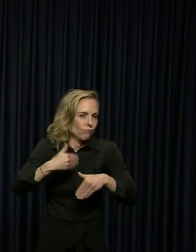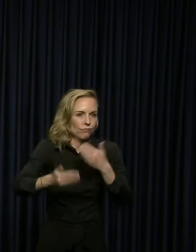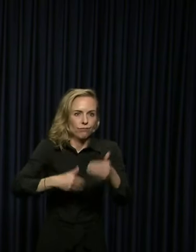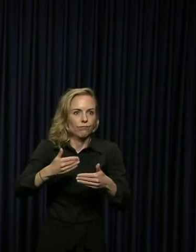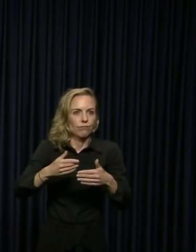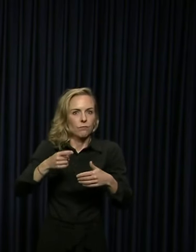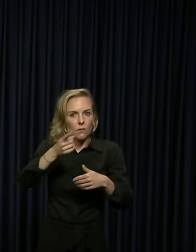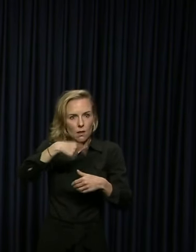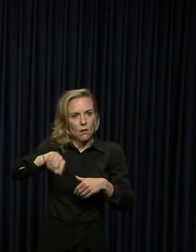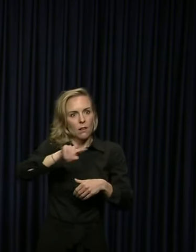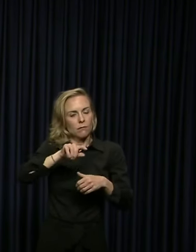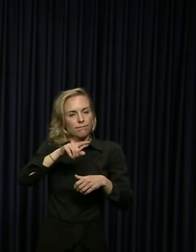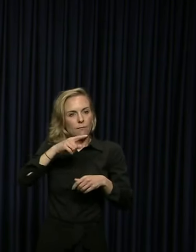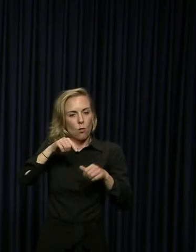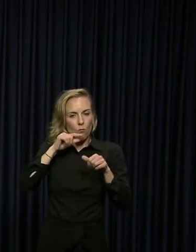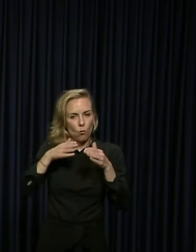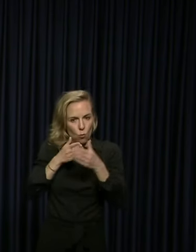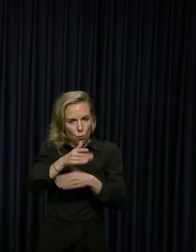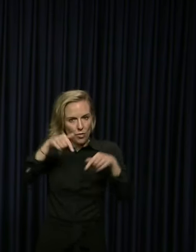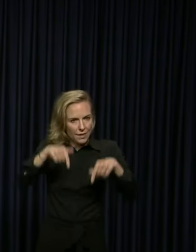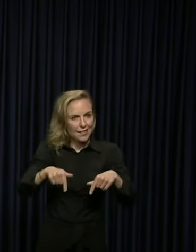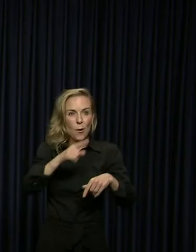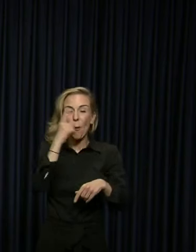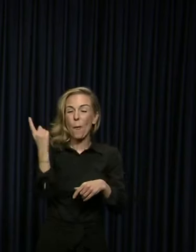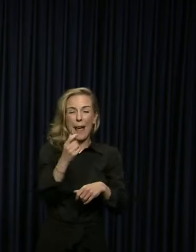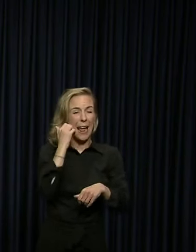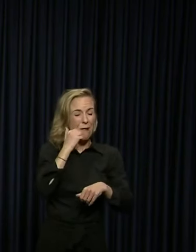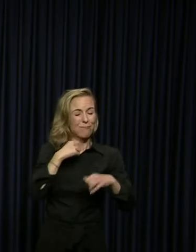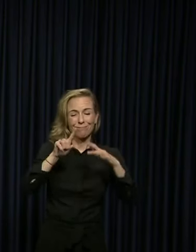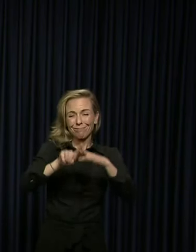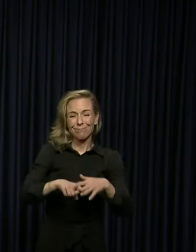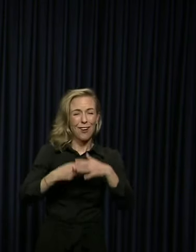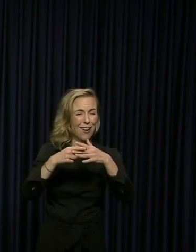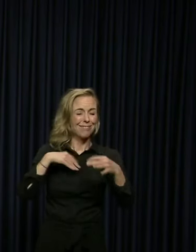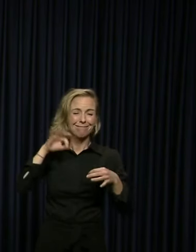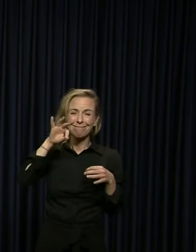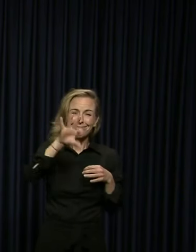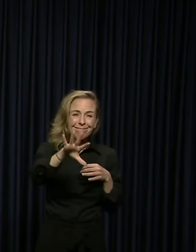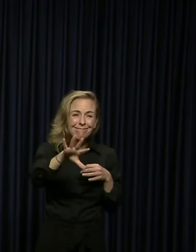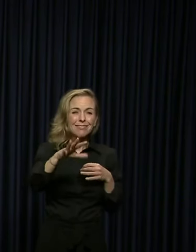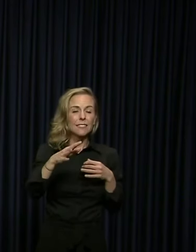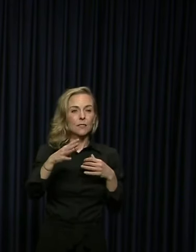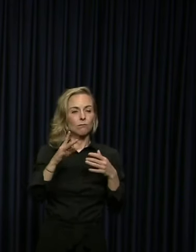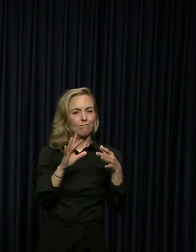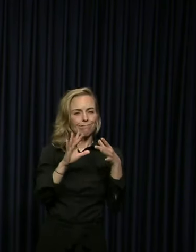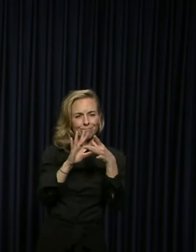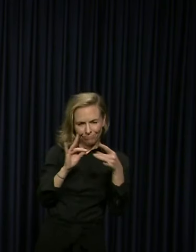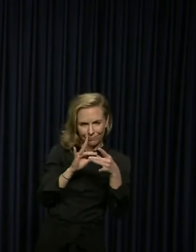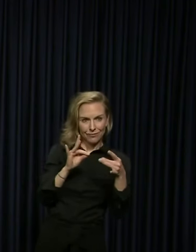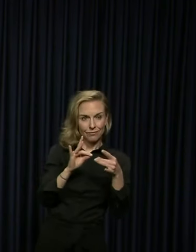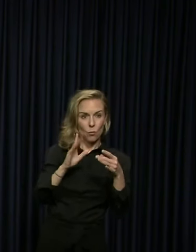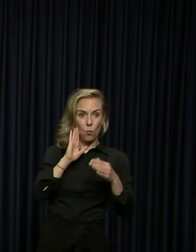FACE CHALLENGES LIKE WE ARE CALLED TO FACE, MOST OF THE TIME